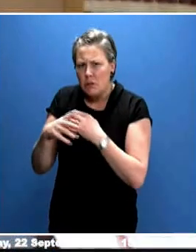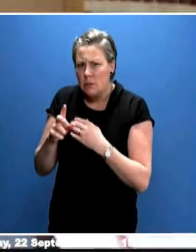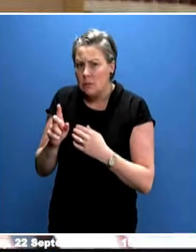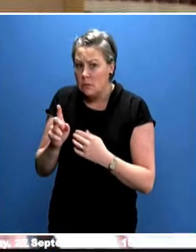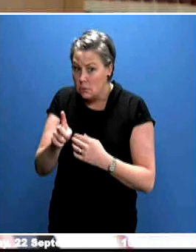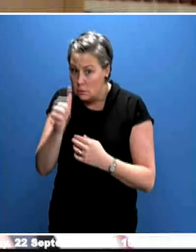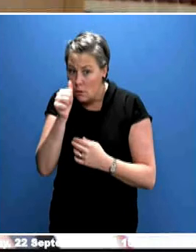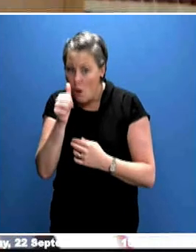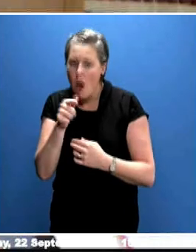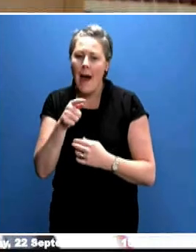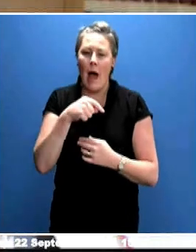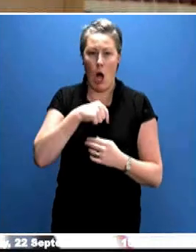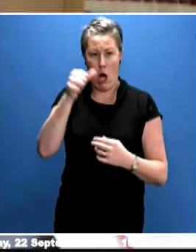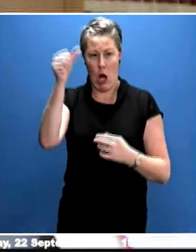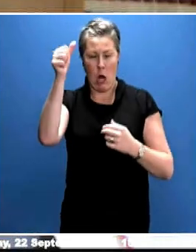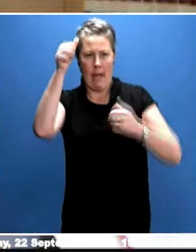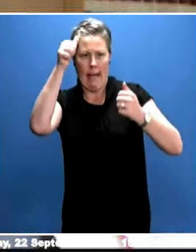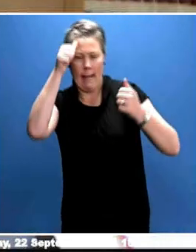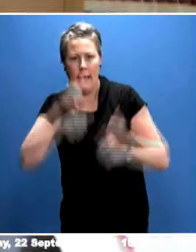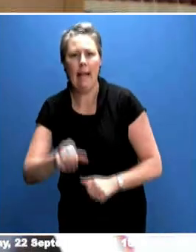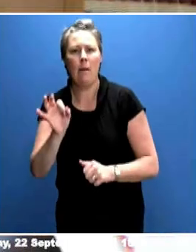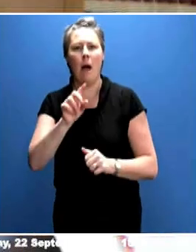I understand there was potentially .....